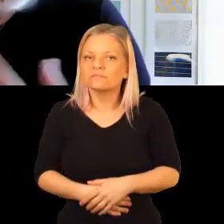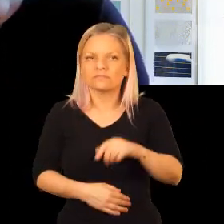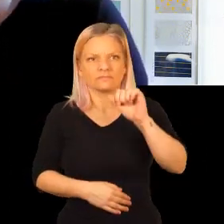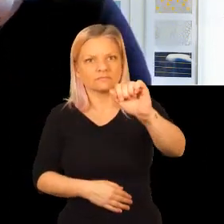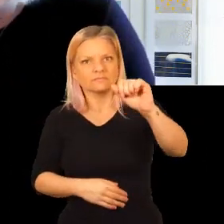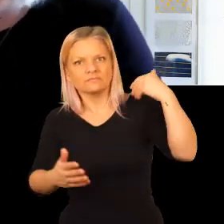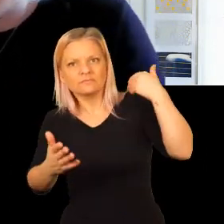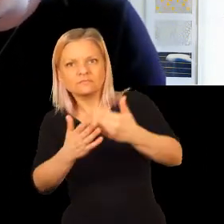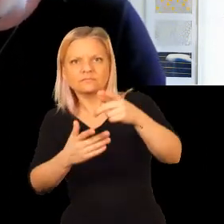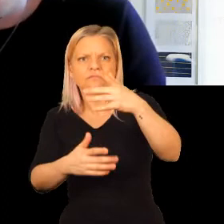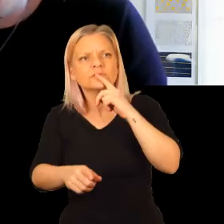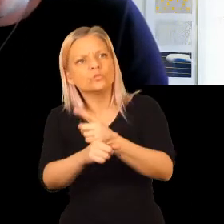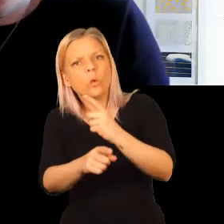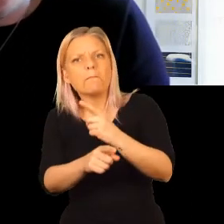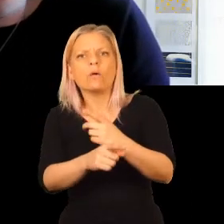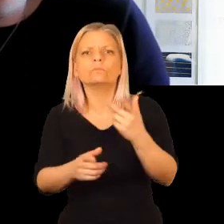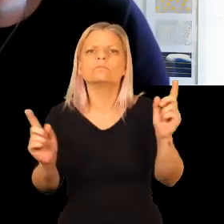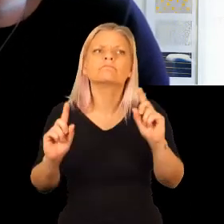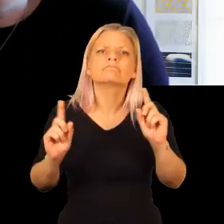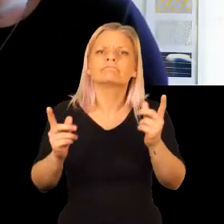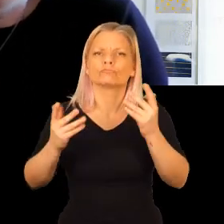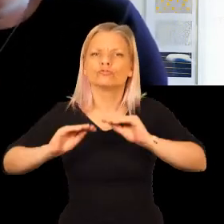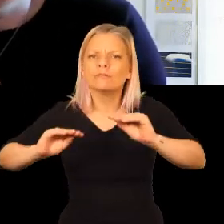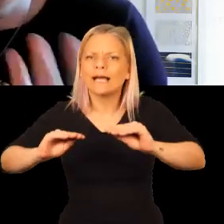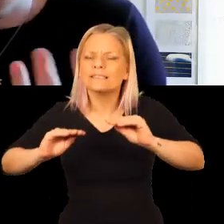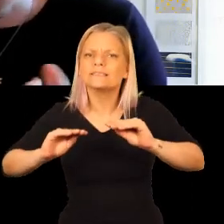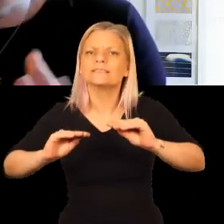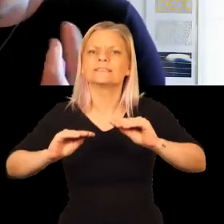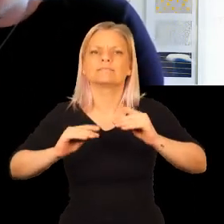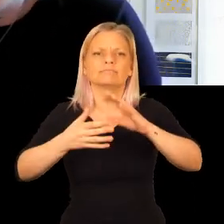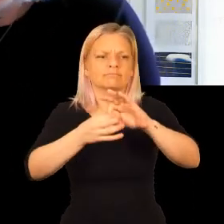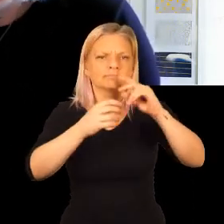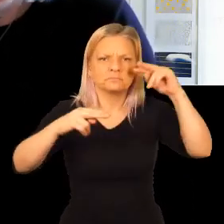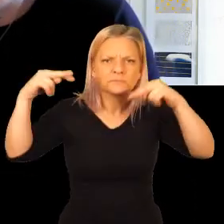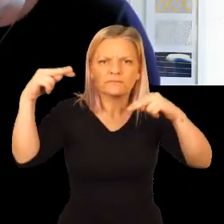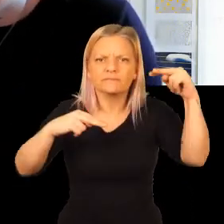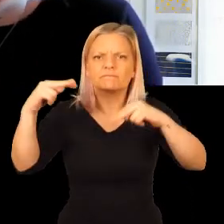paid peer roles in your experience you've talked a little bit about training there may be around